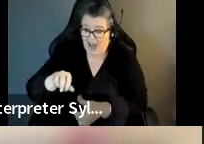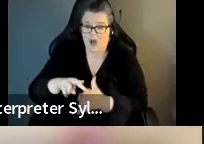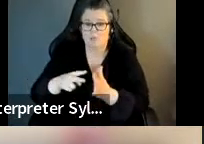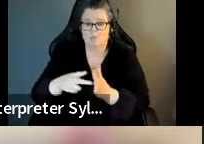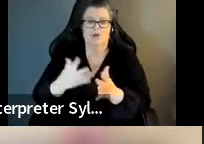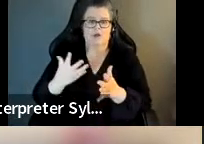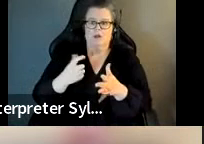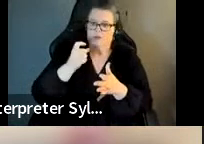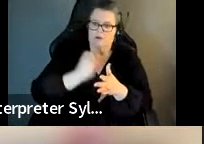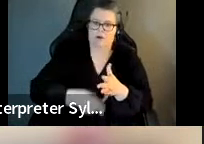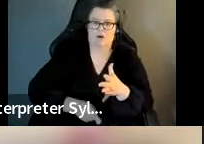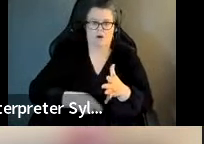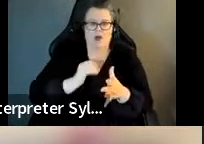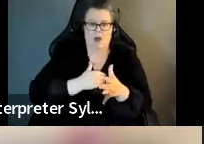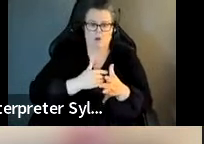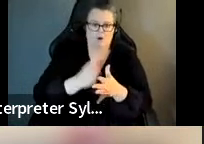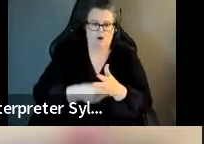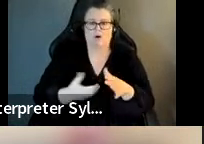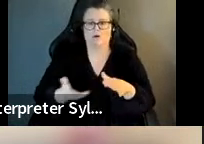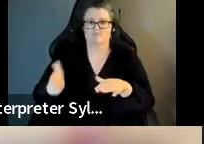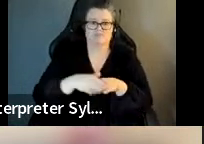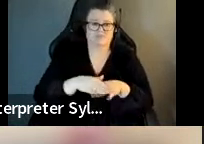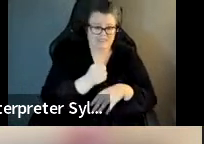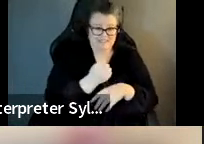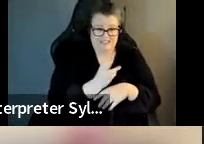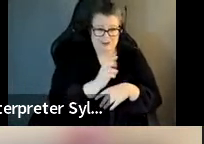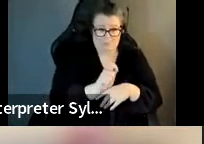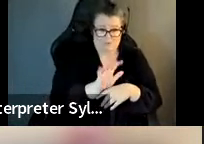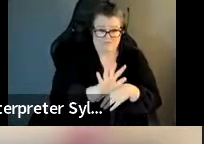16.5% to slightly over 47%.